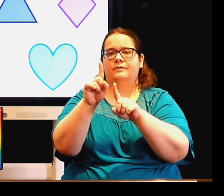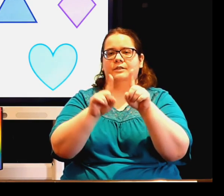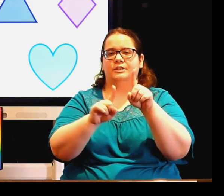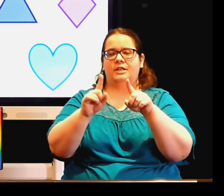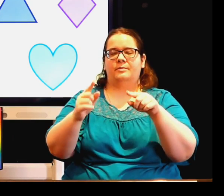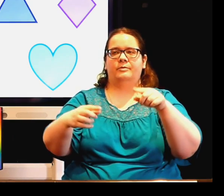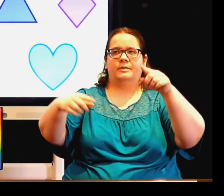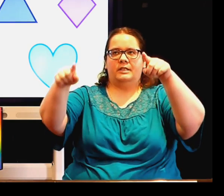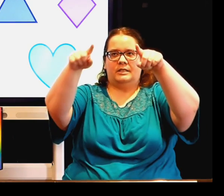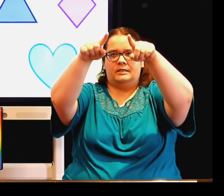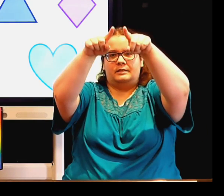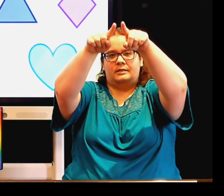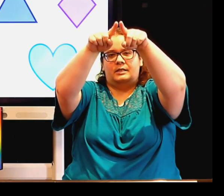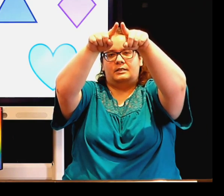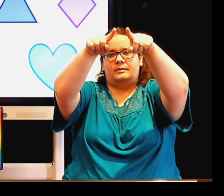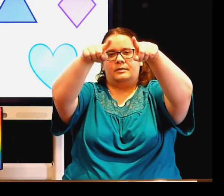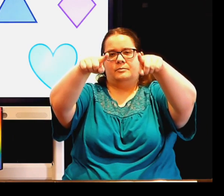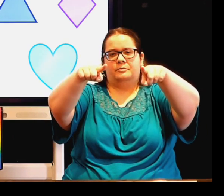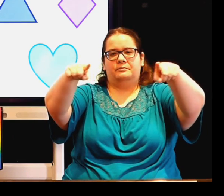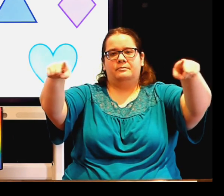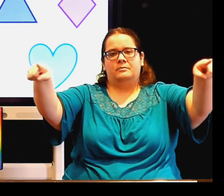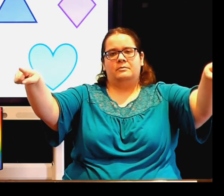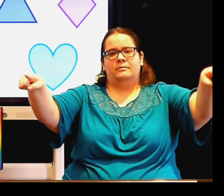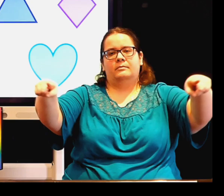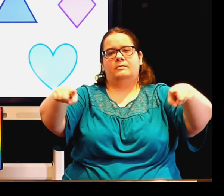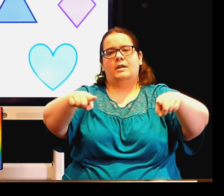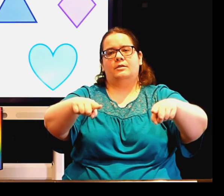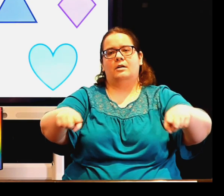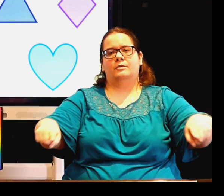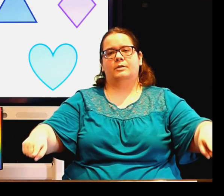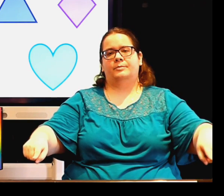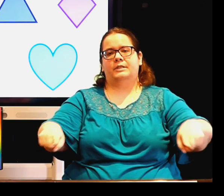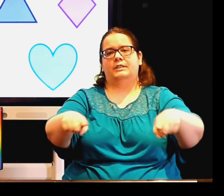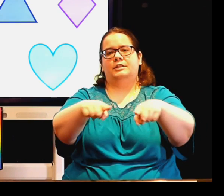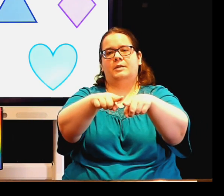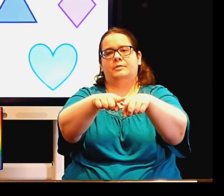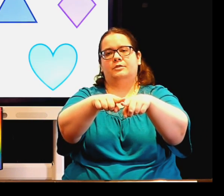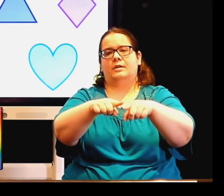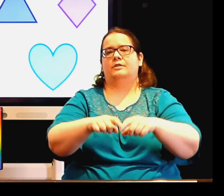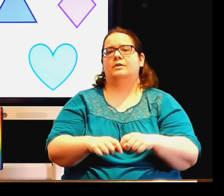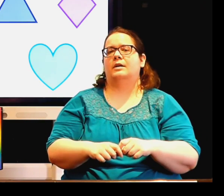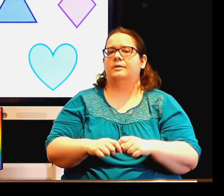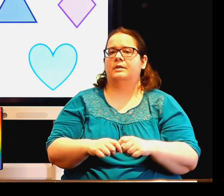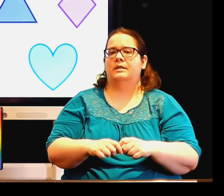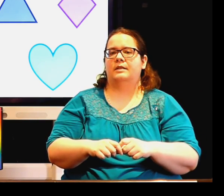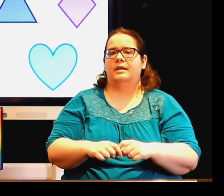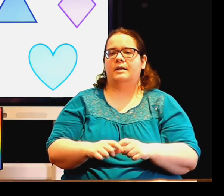it for the shape because it's a rather awkward and busy shape to try to draw out in the air.